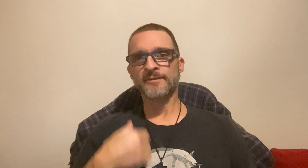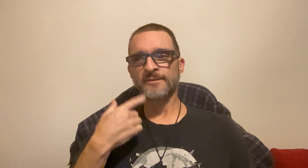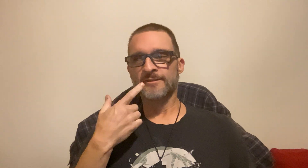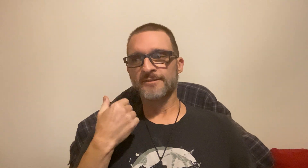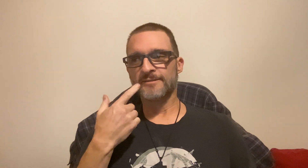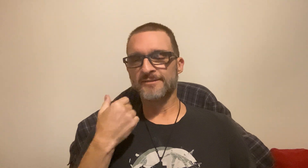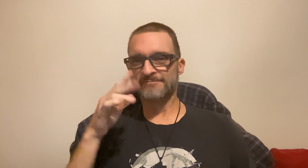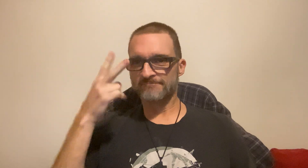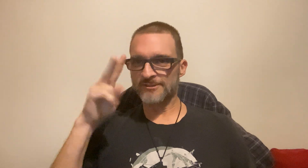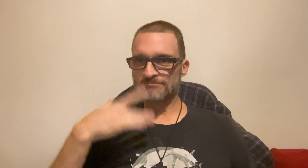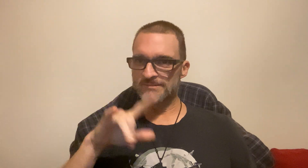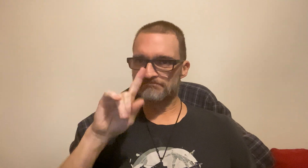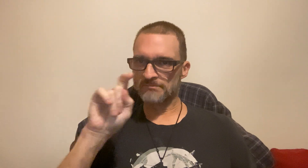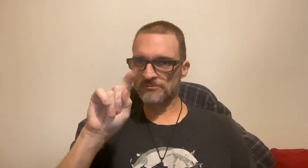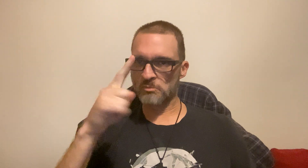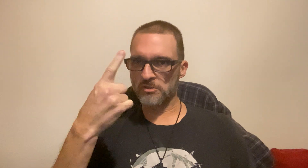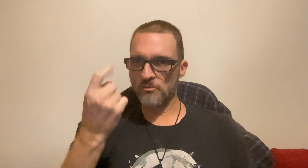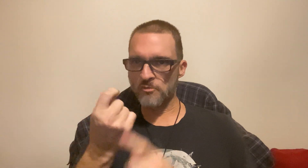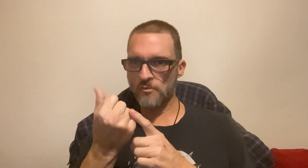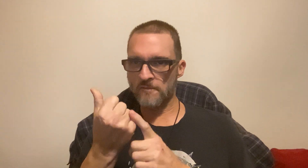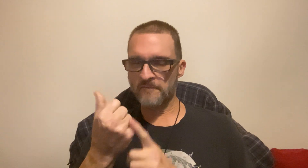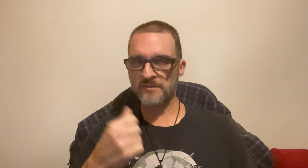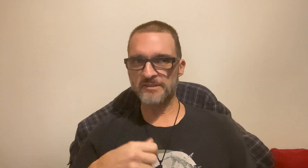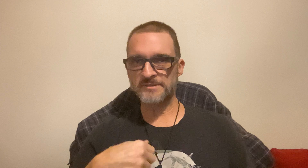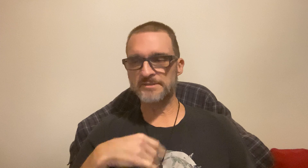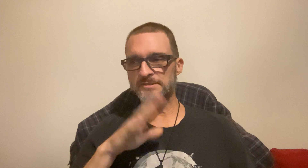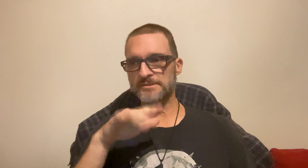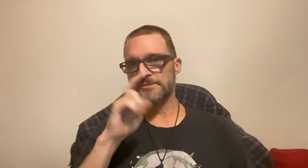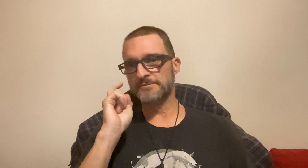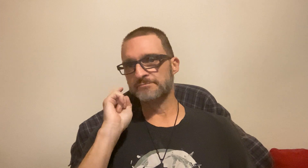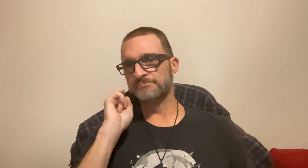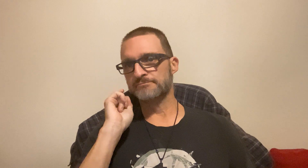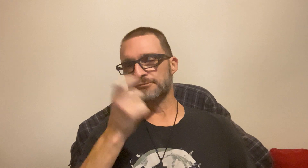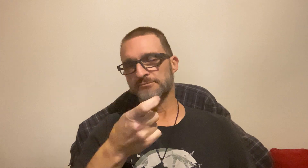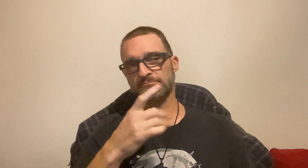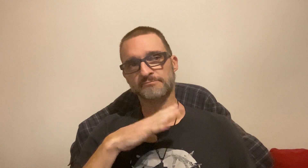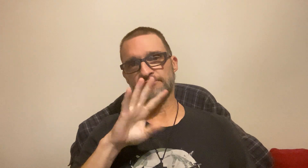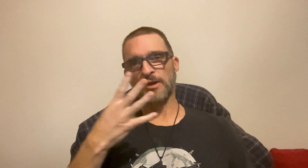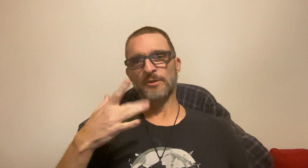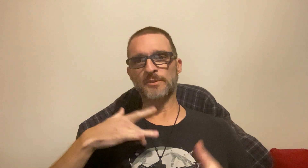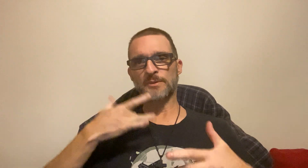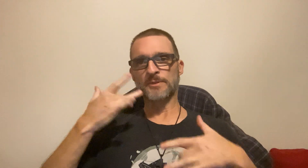*pfft* I had to laugh - Mexicans tend to specifically request $1 off. I decided to let them have their price choice of $4